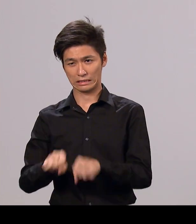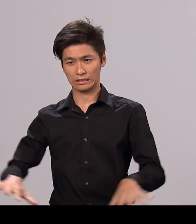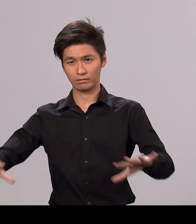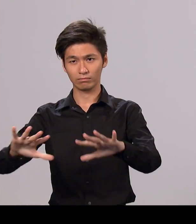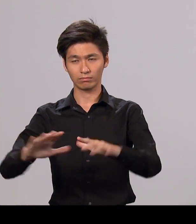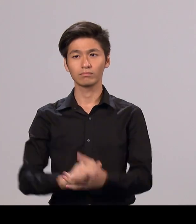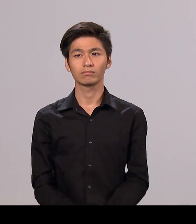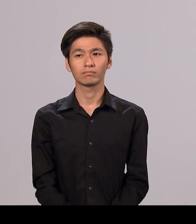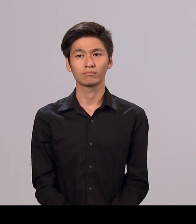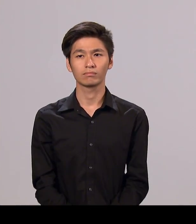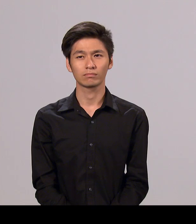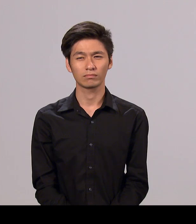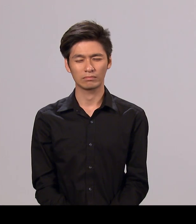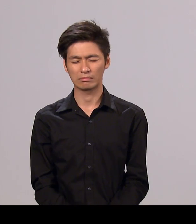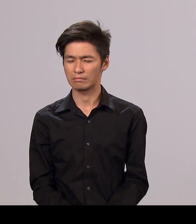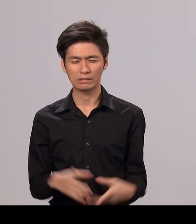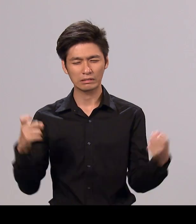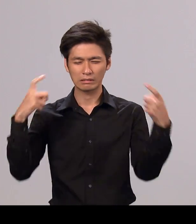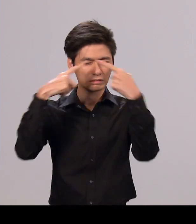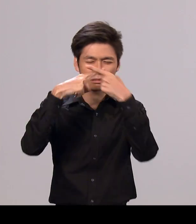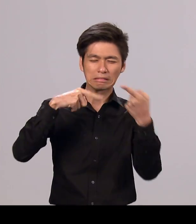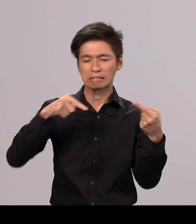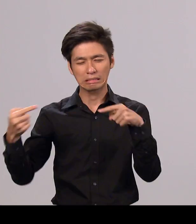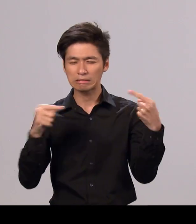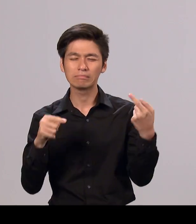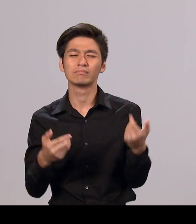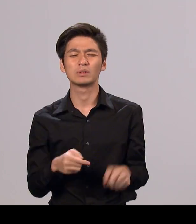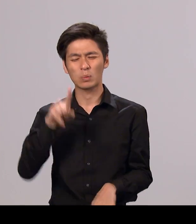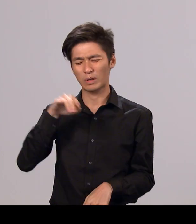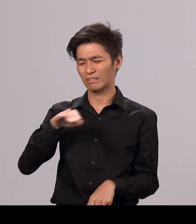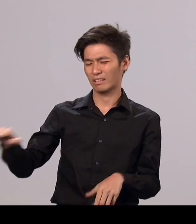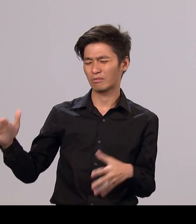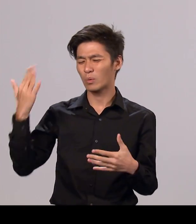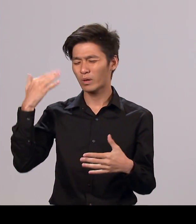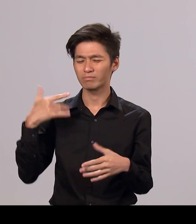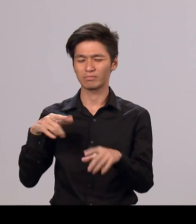It is a complicated dispute. At one level, it's a dispute among parties who claim